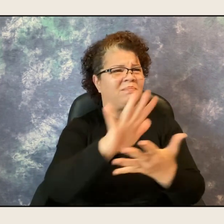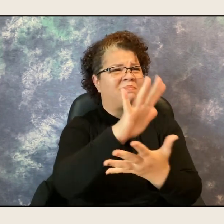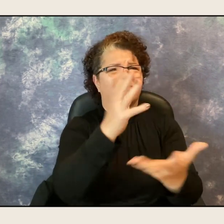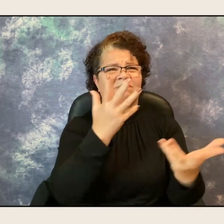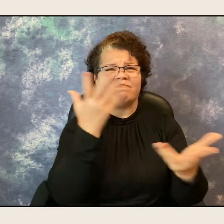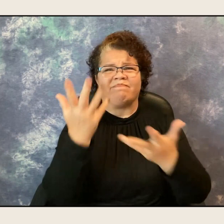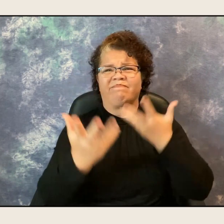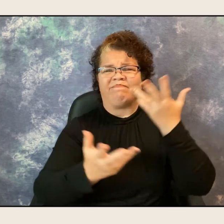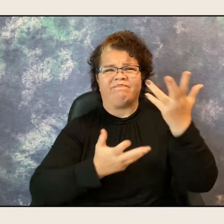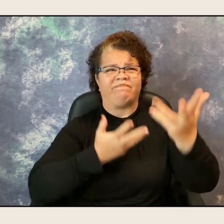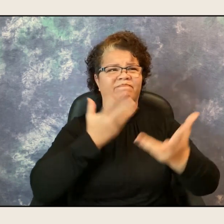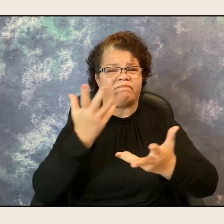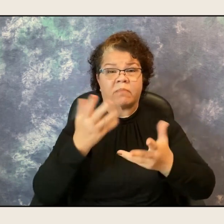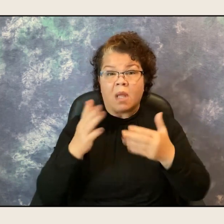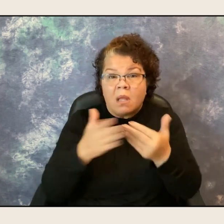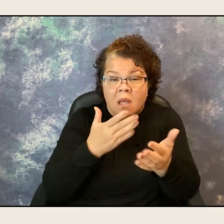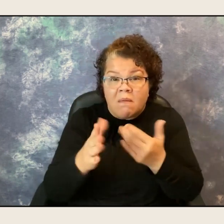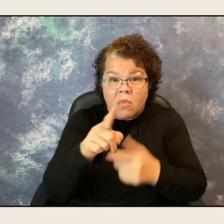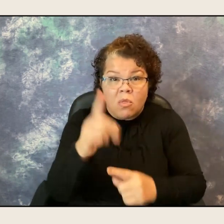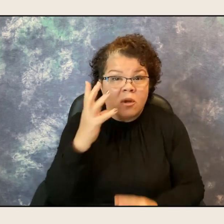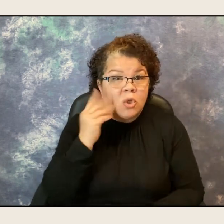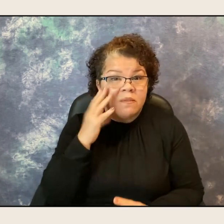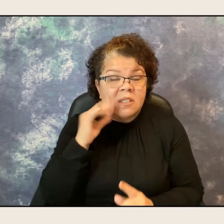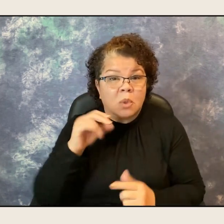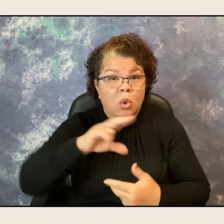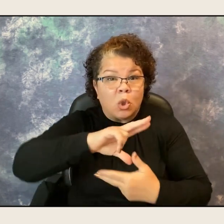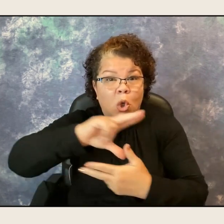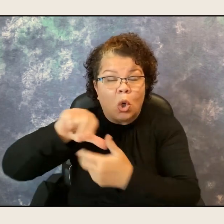So to fully confront the immense challenge